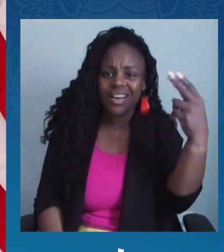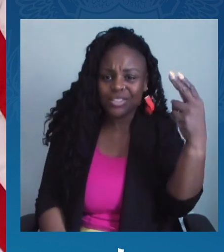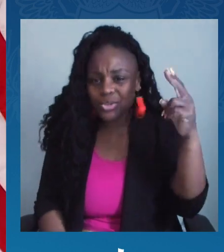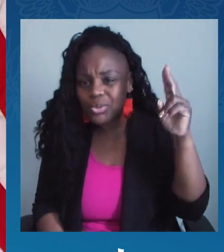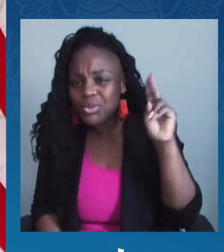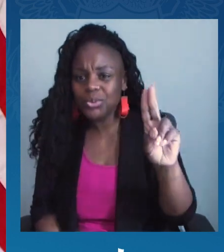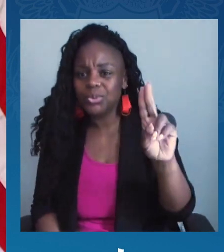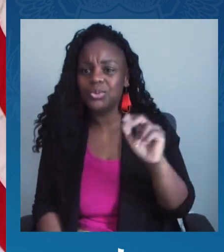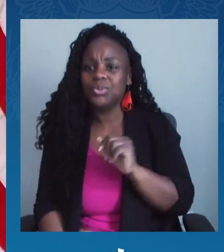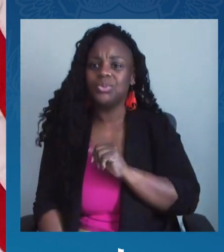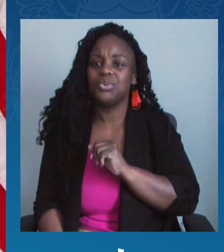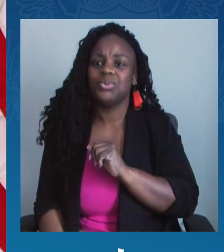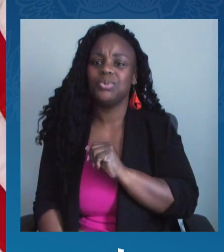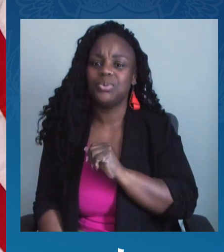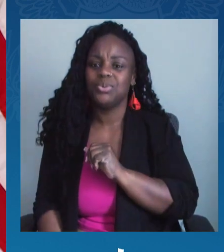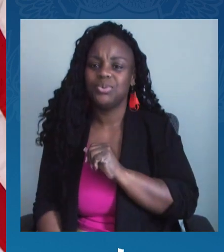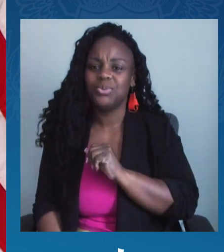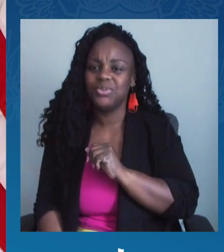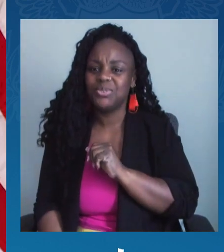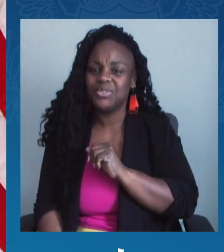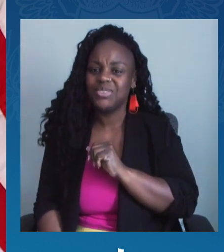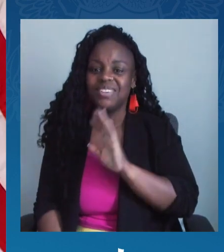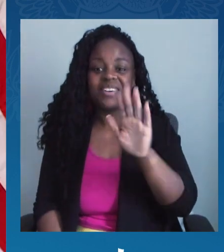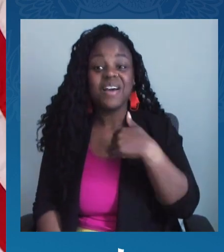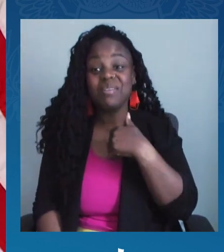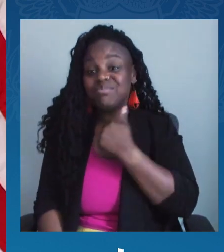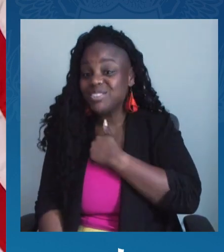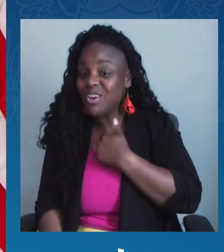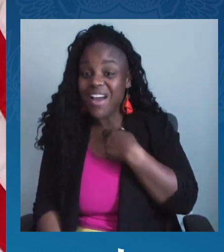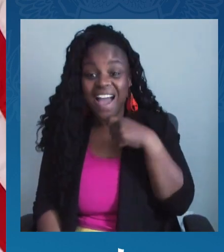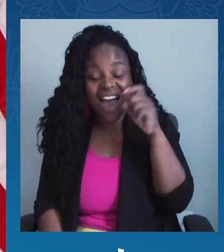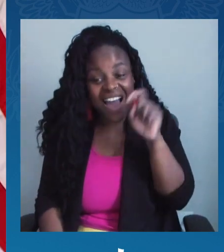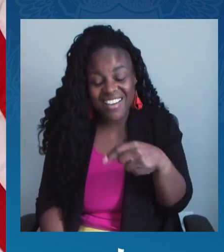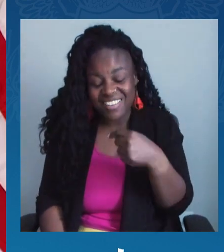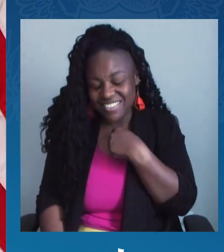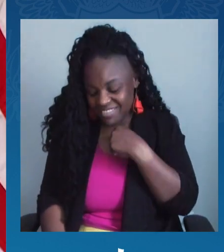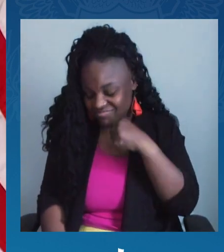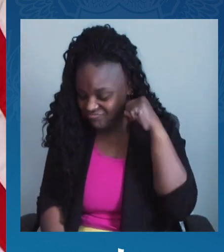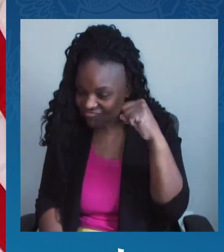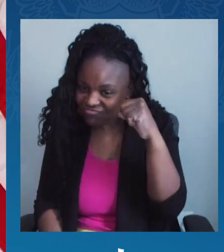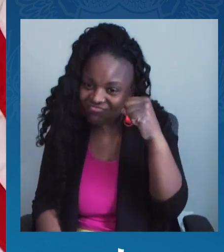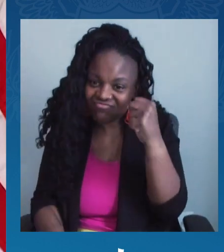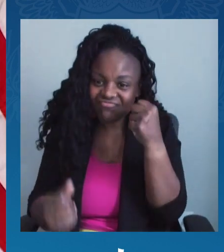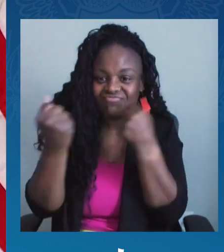I would say, Melissa. But I had to do it. Mayor Woodfin: And you got it. This. This whole stages, it sounds good.